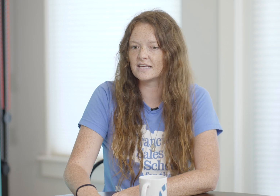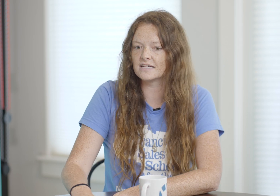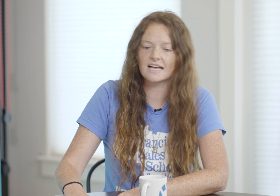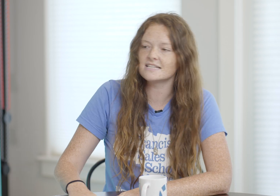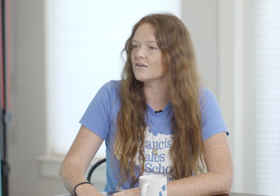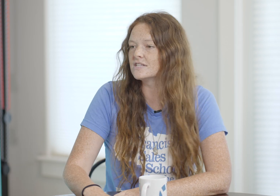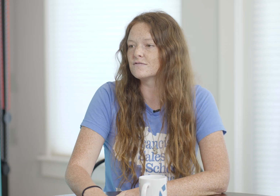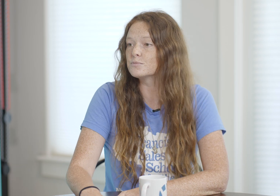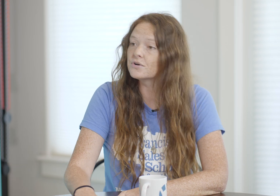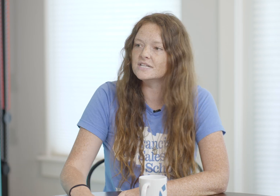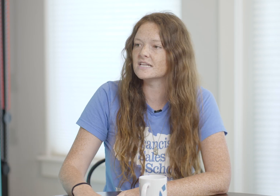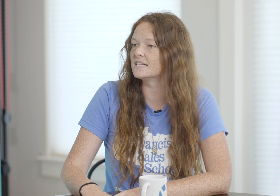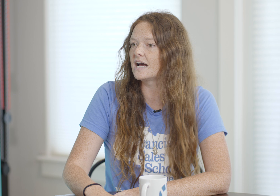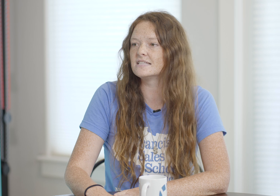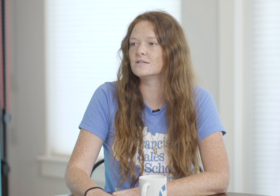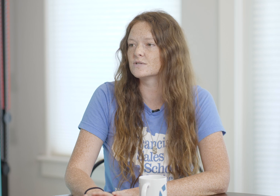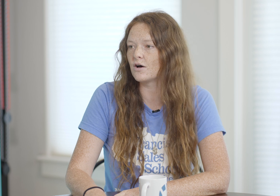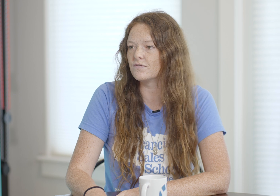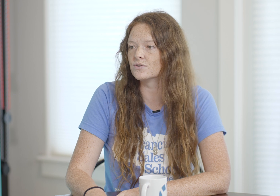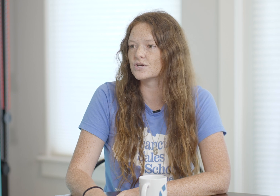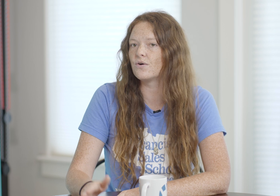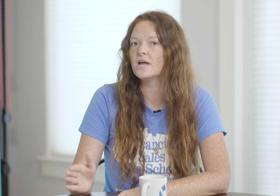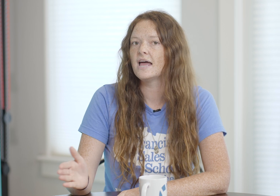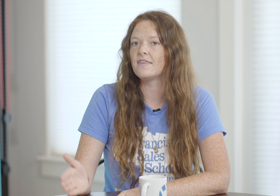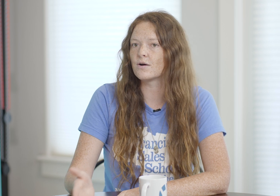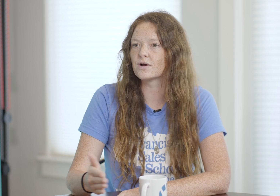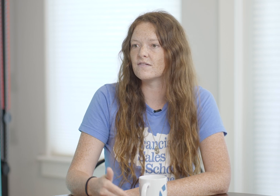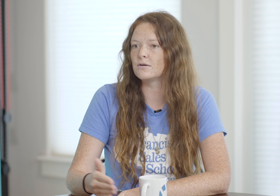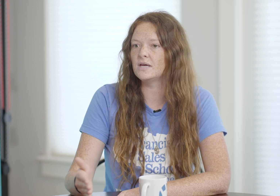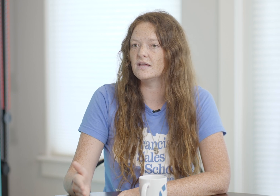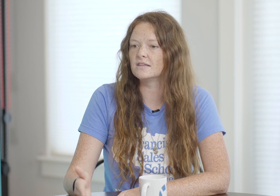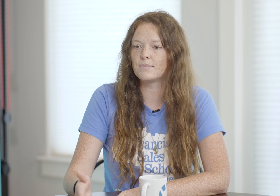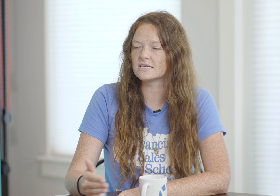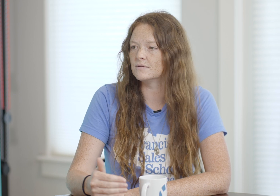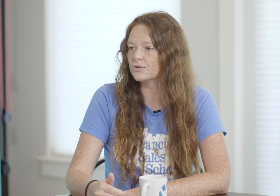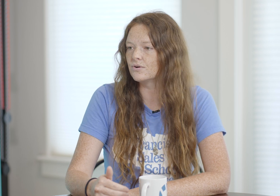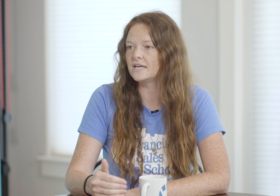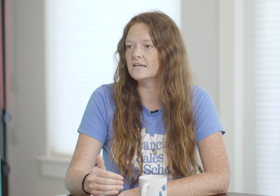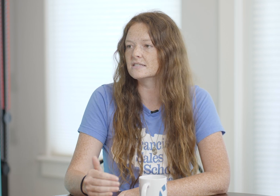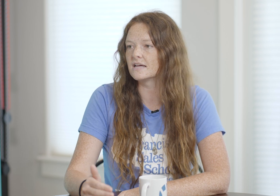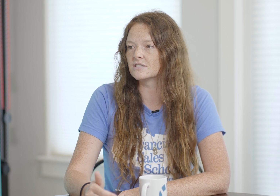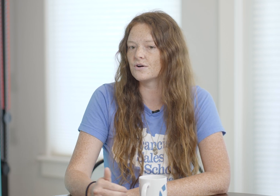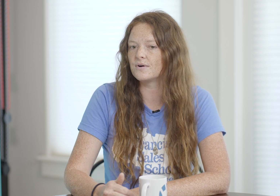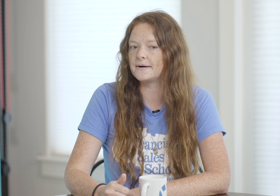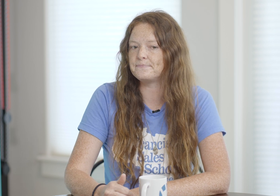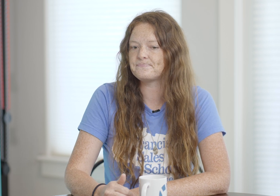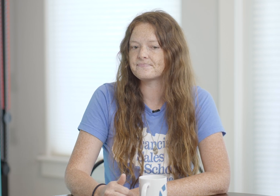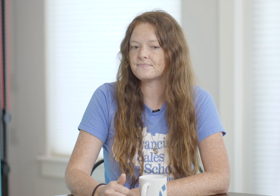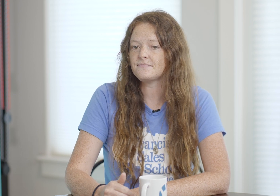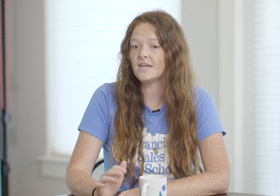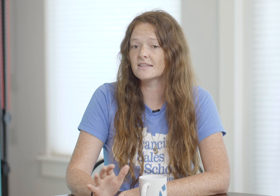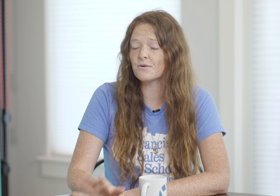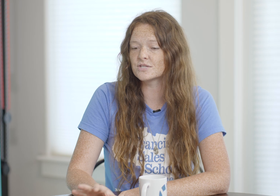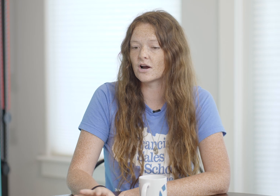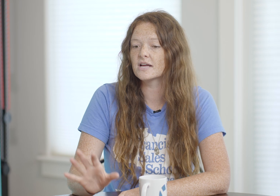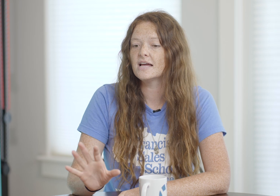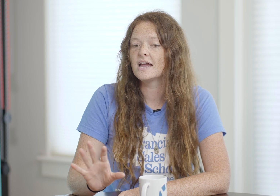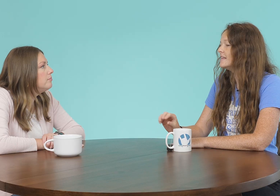the guest houses of the priests and the dioceses was helpful. So they were giving me the best employees. And so that was hard.